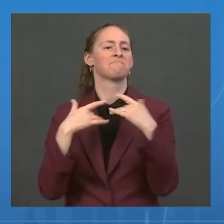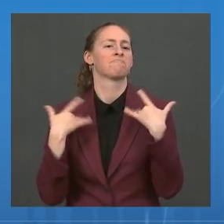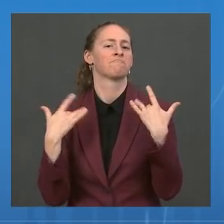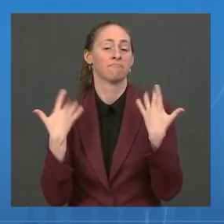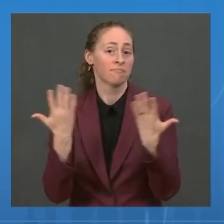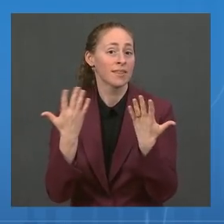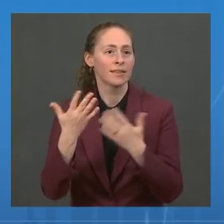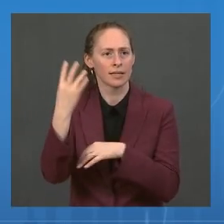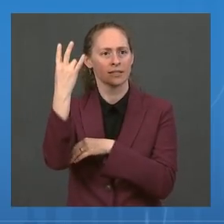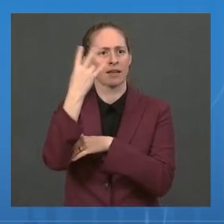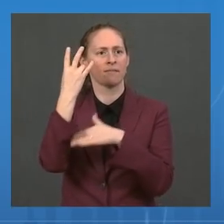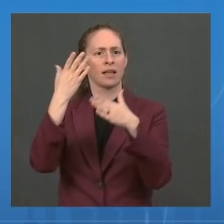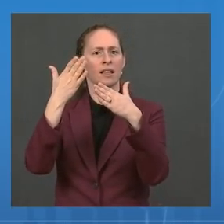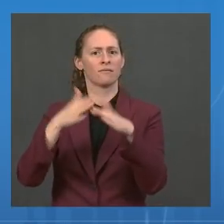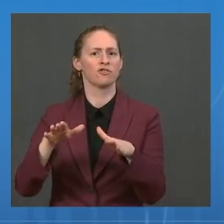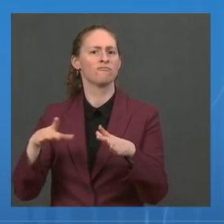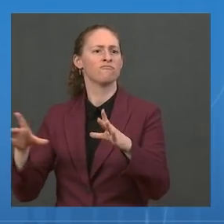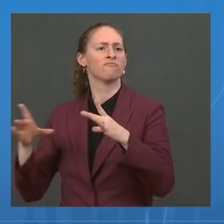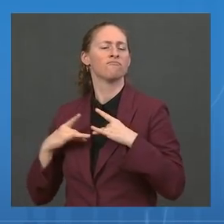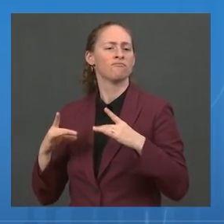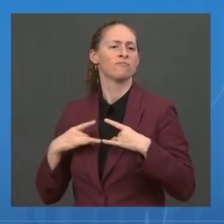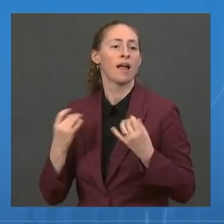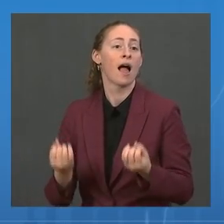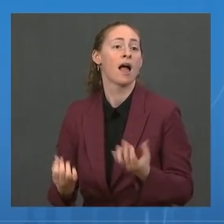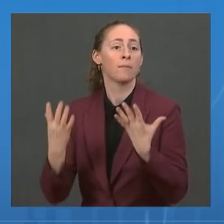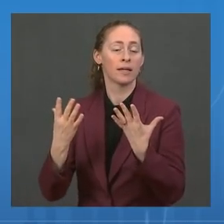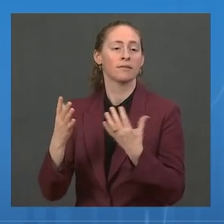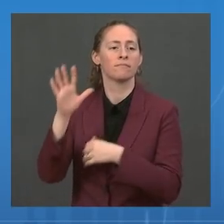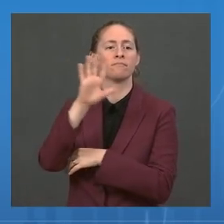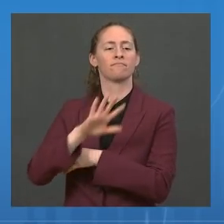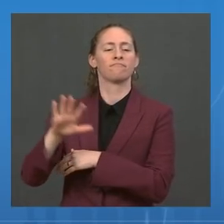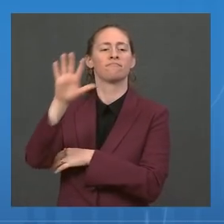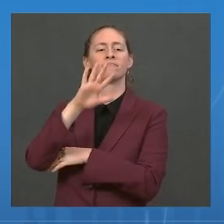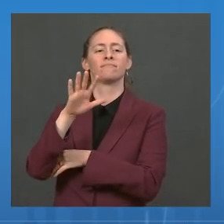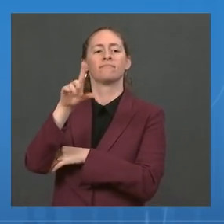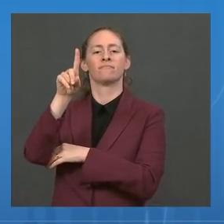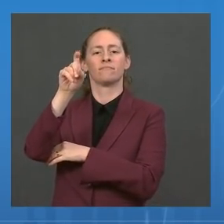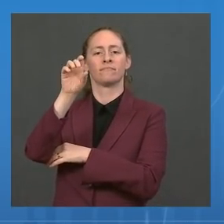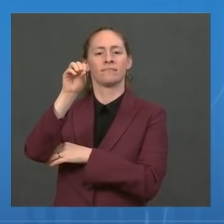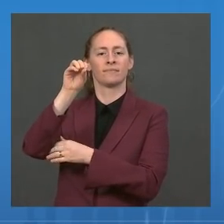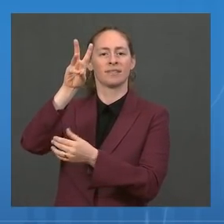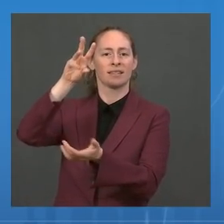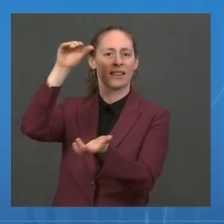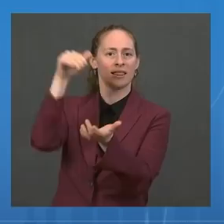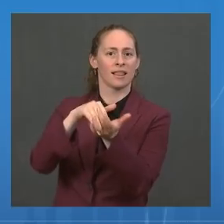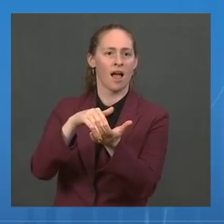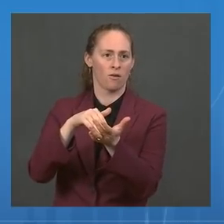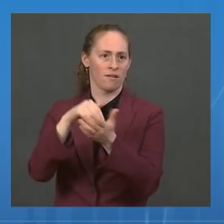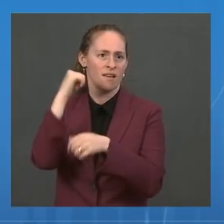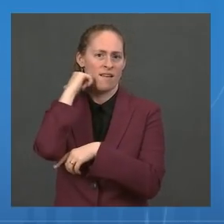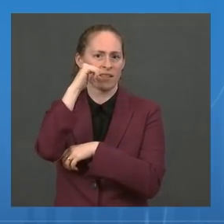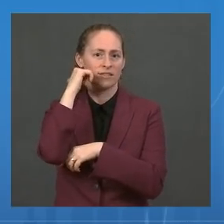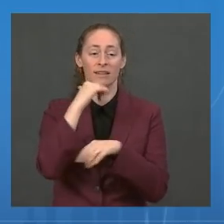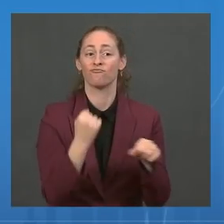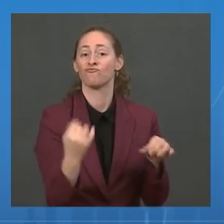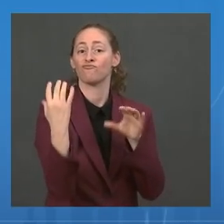is about 106,400 cases per day, and the seven-day average of hospital admissions is about 8,300 per day.